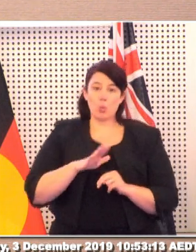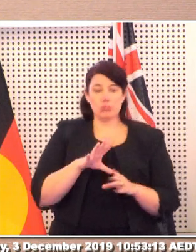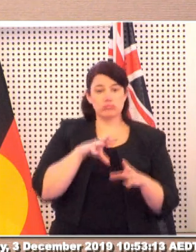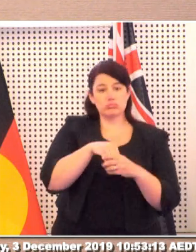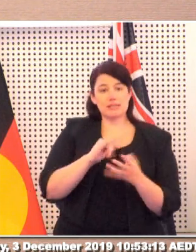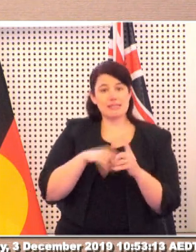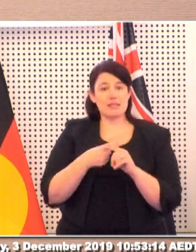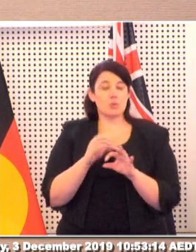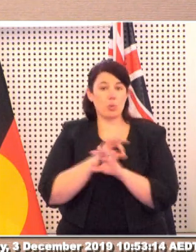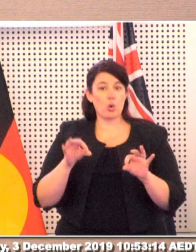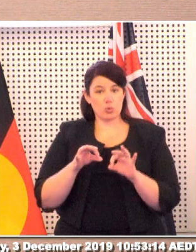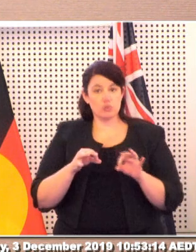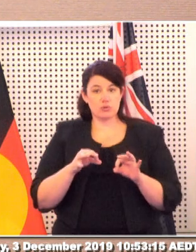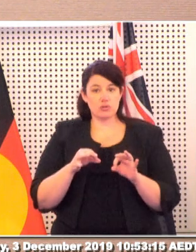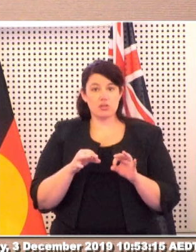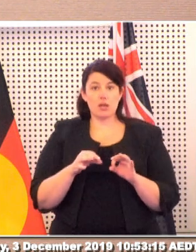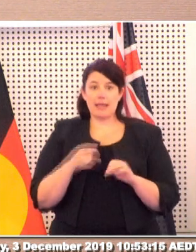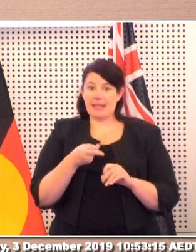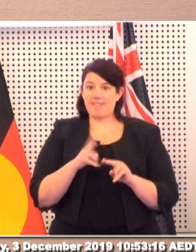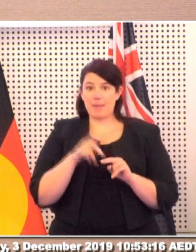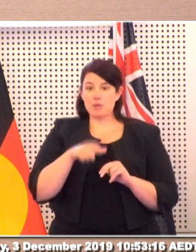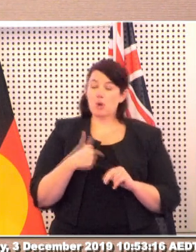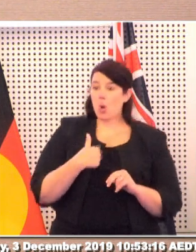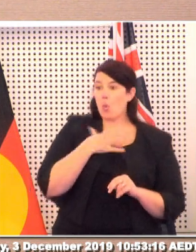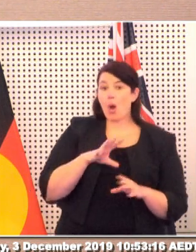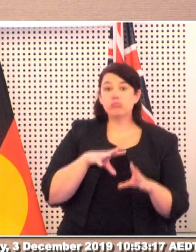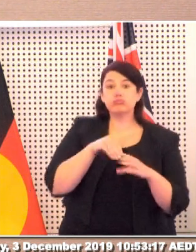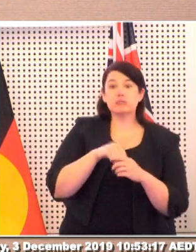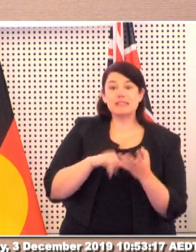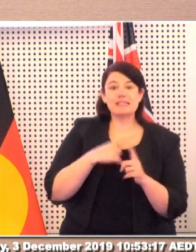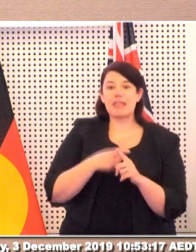It can also be used in that context, to limit that,